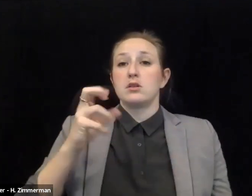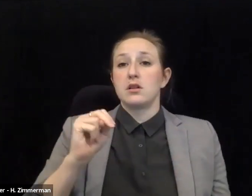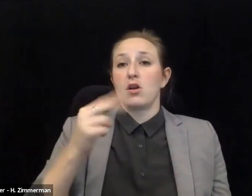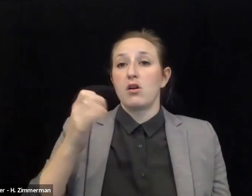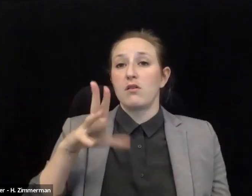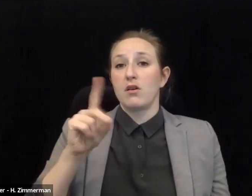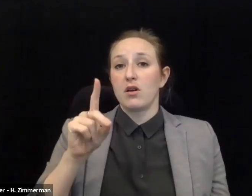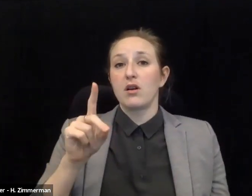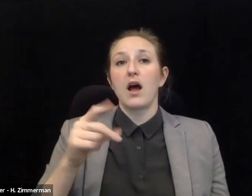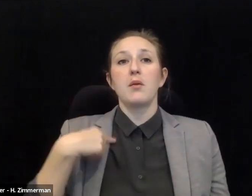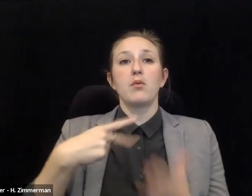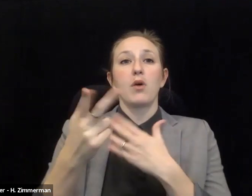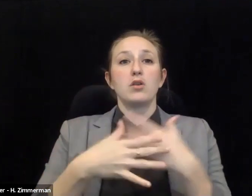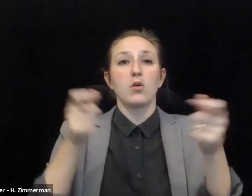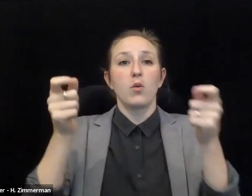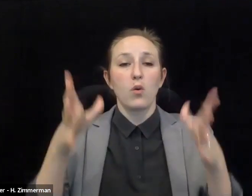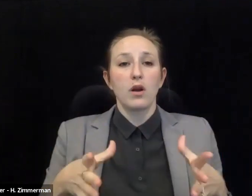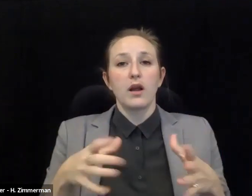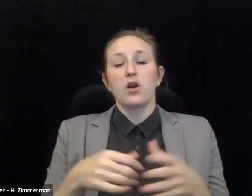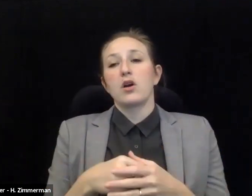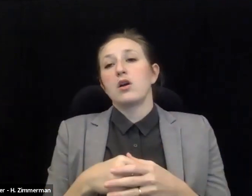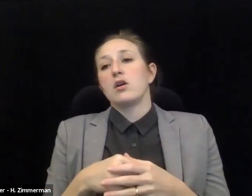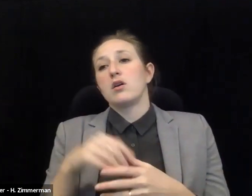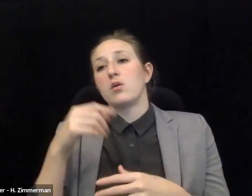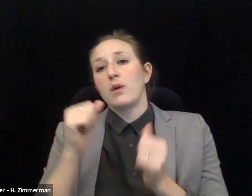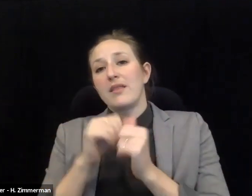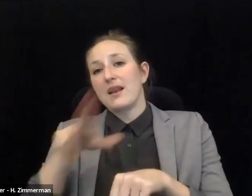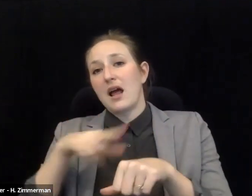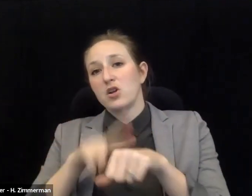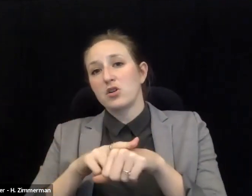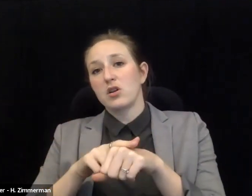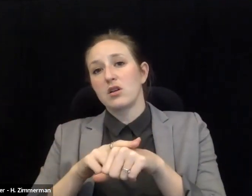National Clearinghouse on disability and exchange. Today, I am the man behind